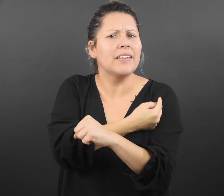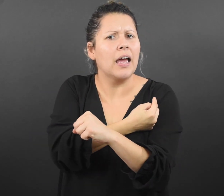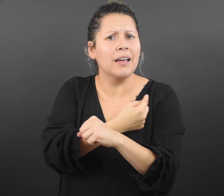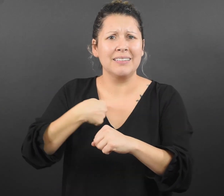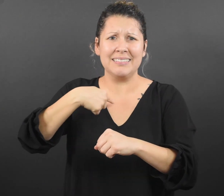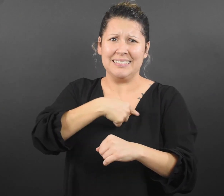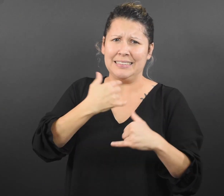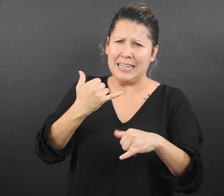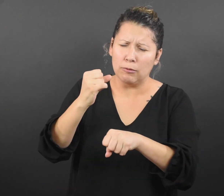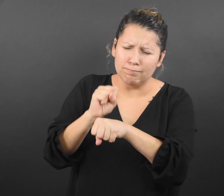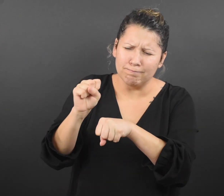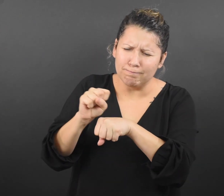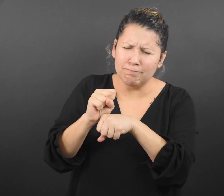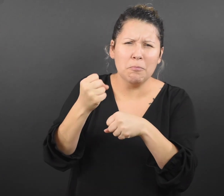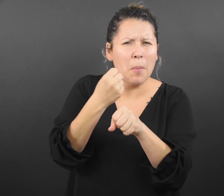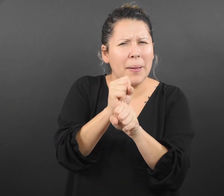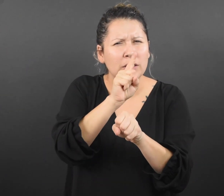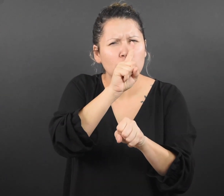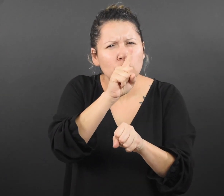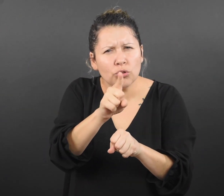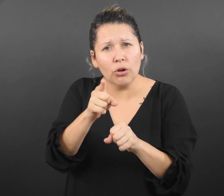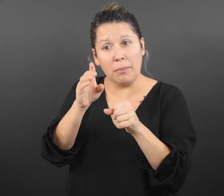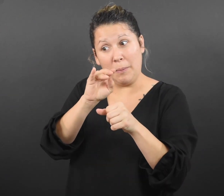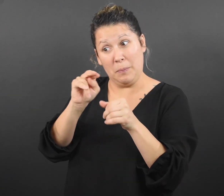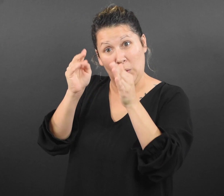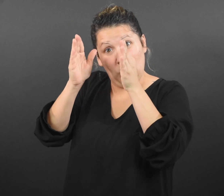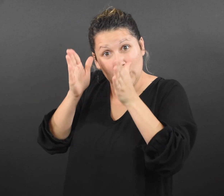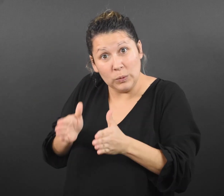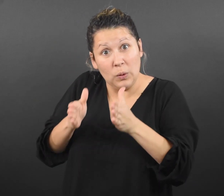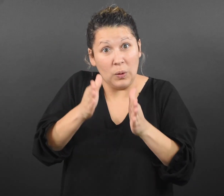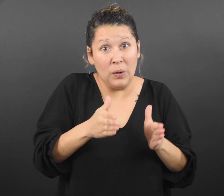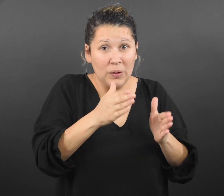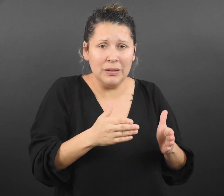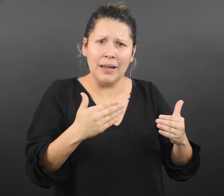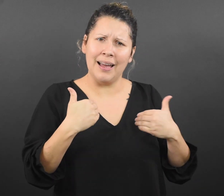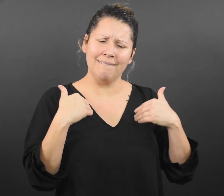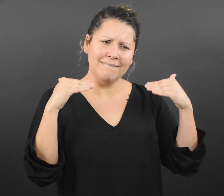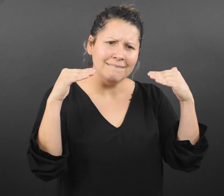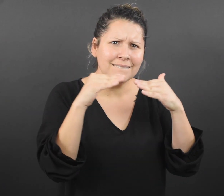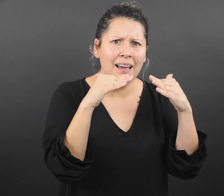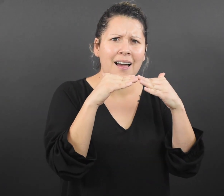“We are working to ensure every Minnesotan has fair and equitable access to COVID-19 vaccines